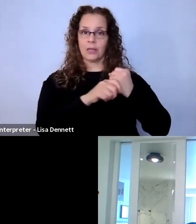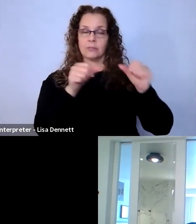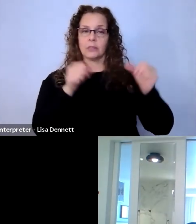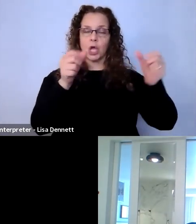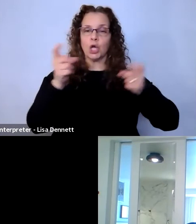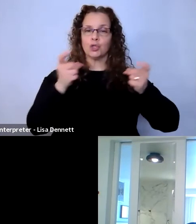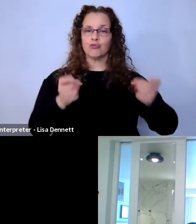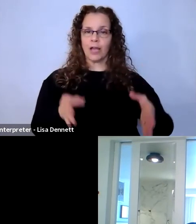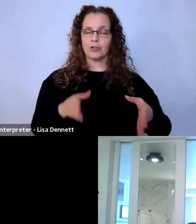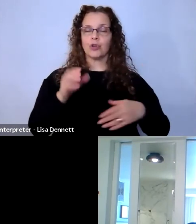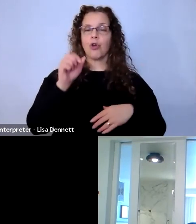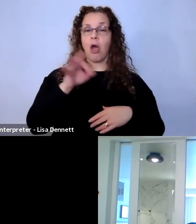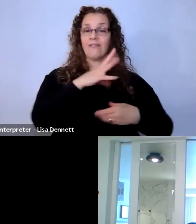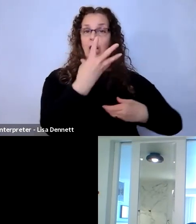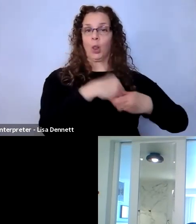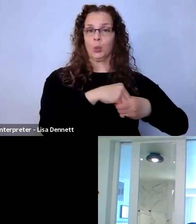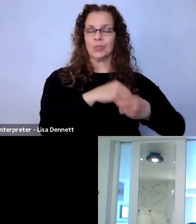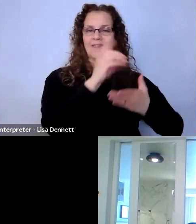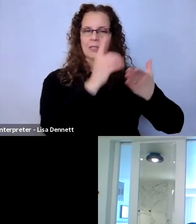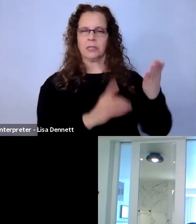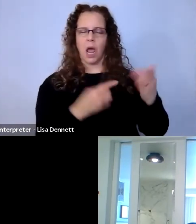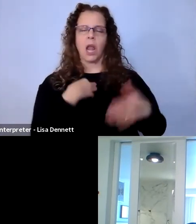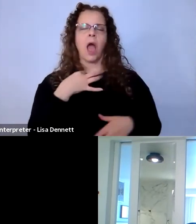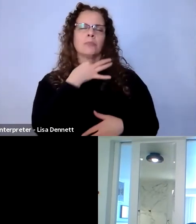design curious what your thoughts are about the level of engagement and